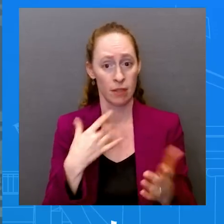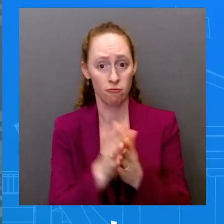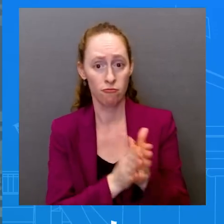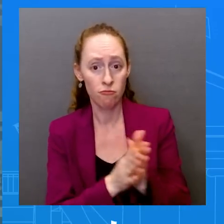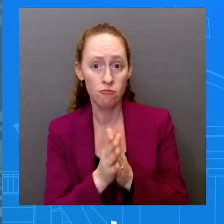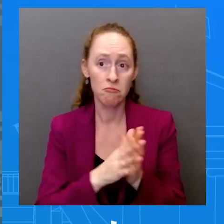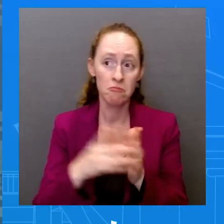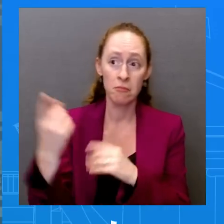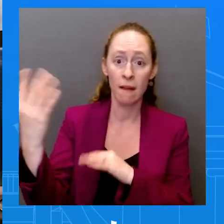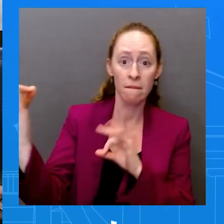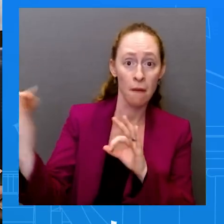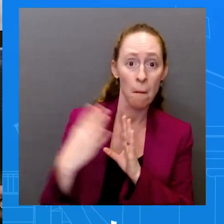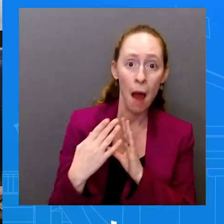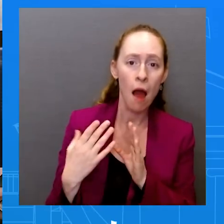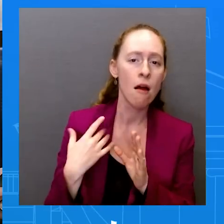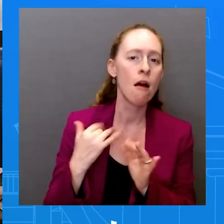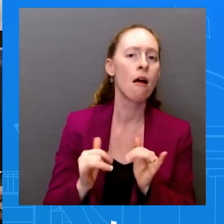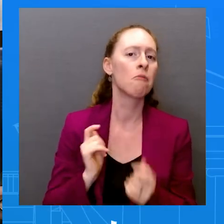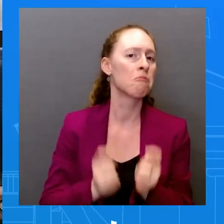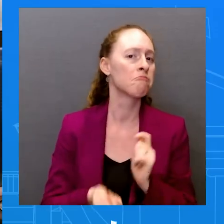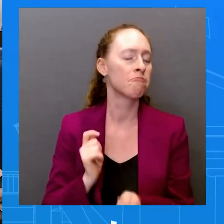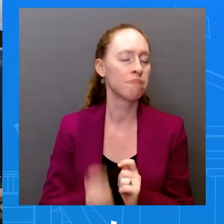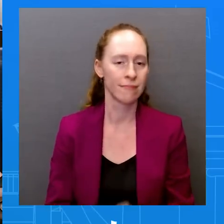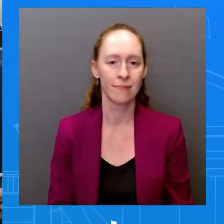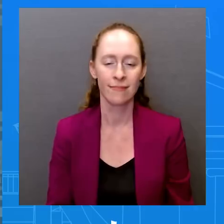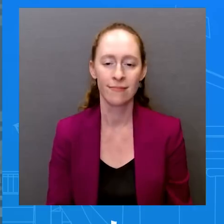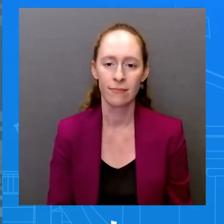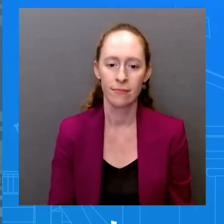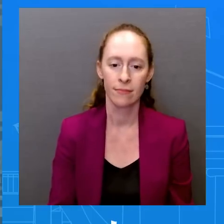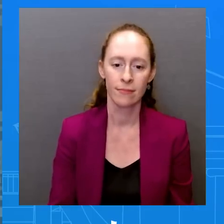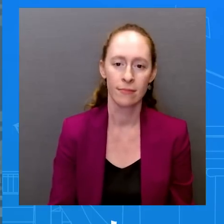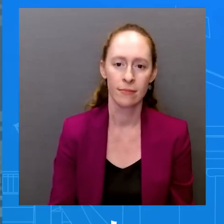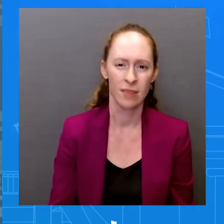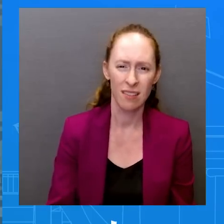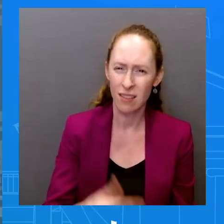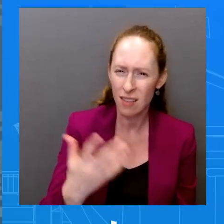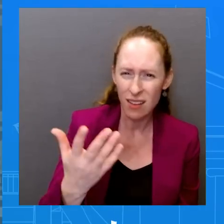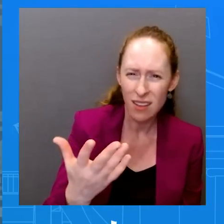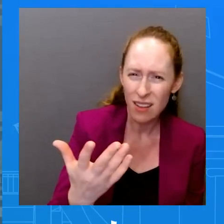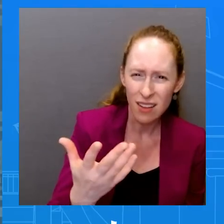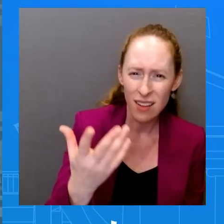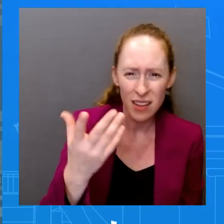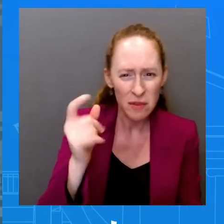on the recommendations that came out? I mean, there were -- Ms. Jean-Pierre: I don't have anything -- I don't have anything specific to add.